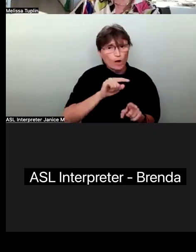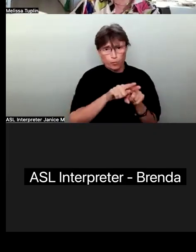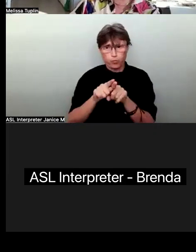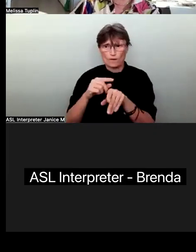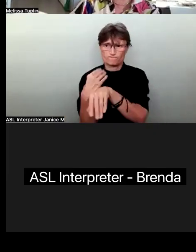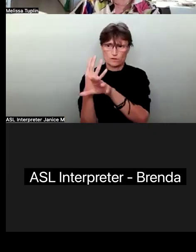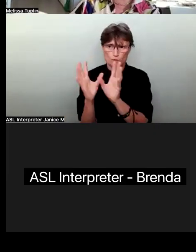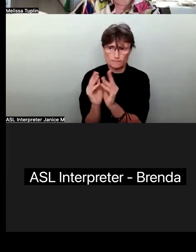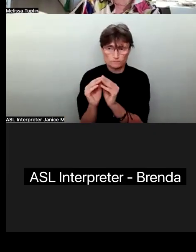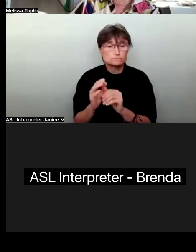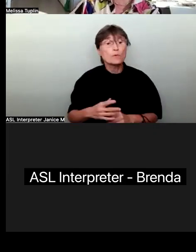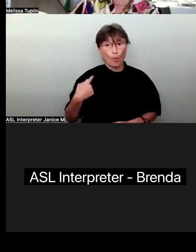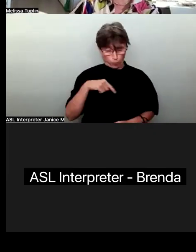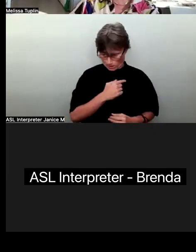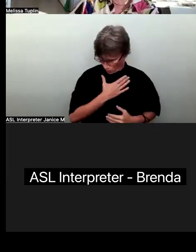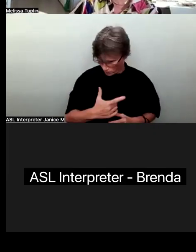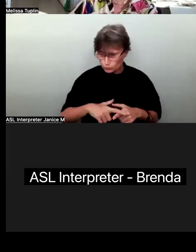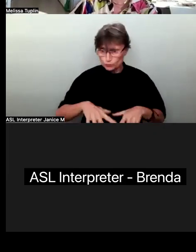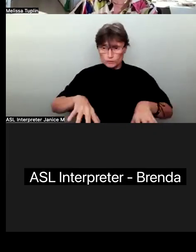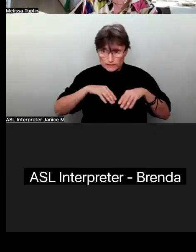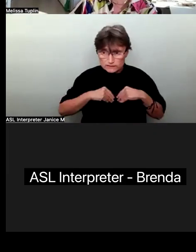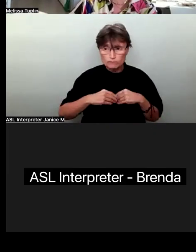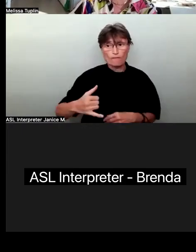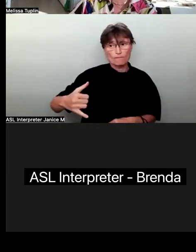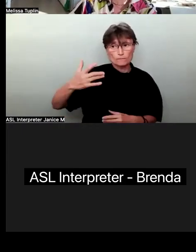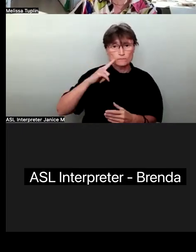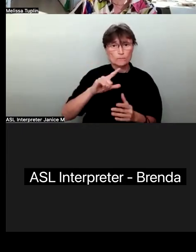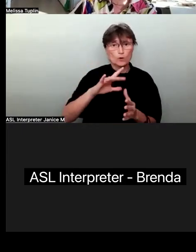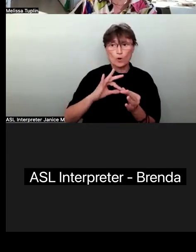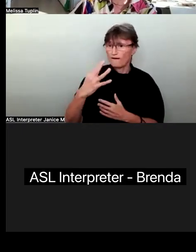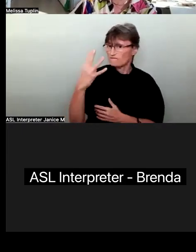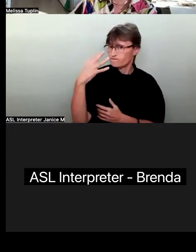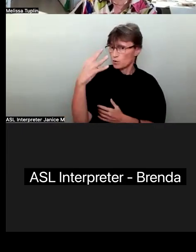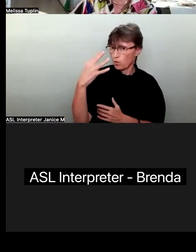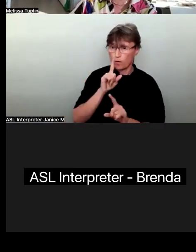and audio applications. So this means that if you would prefer to answer application